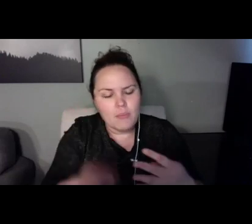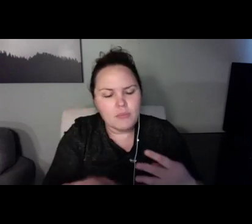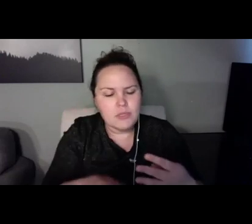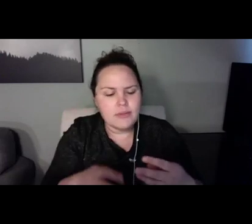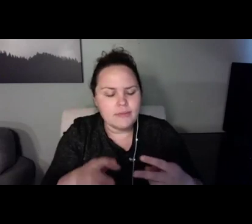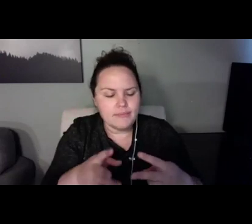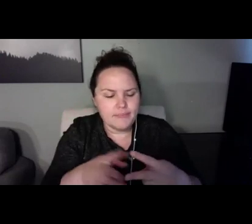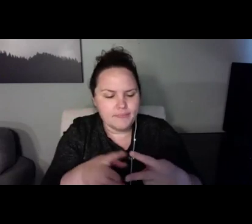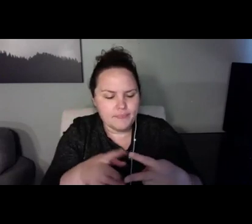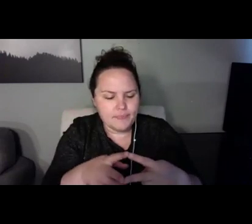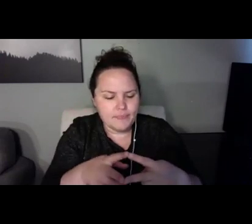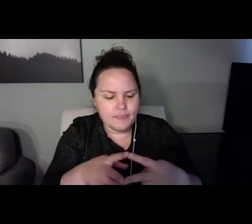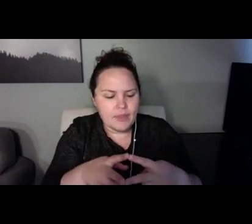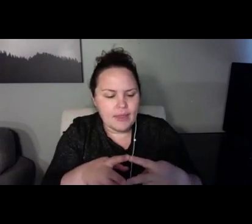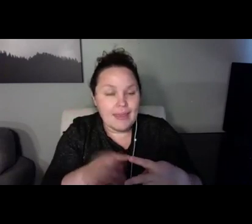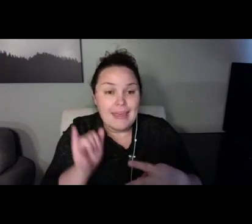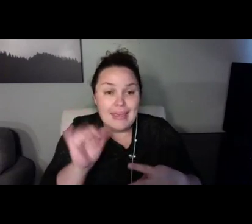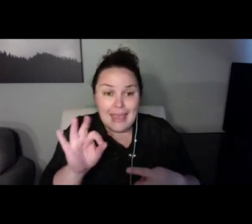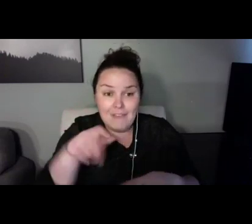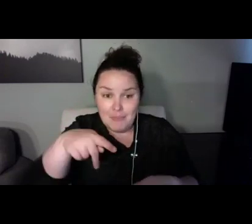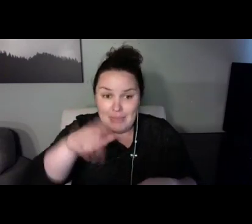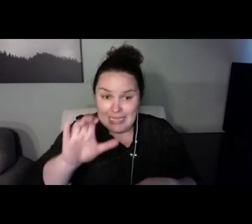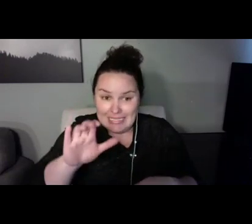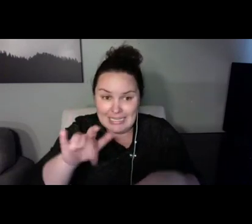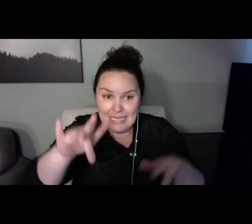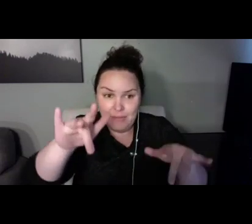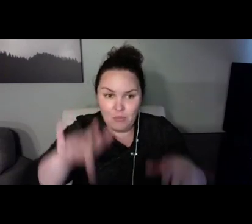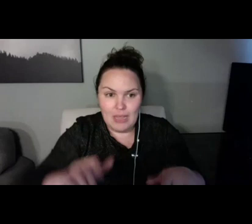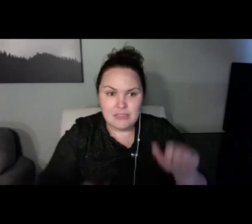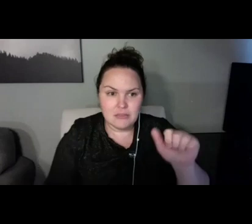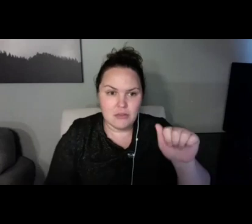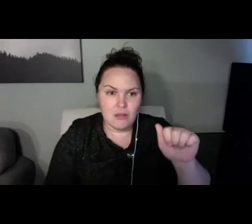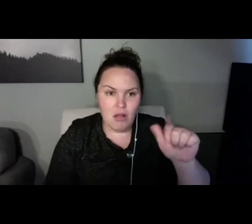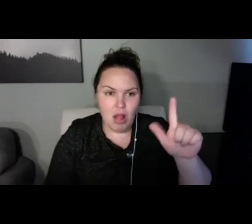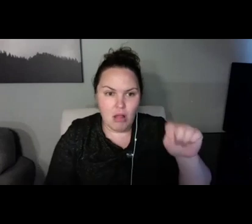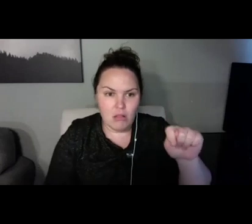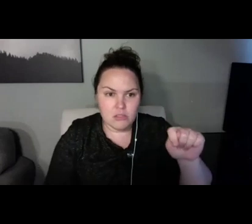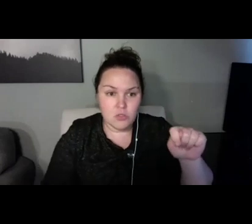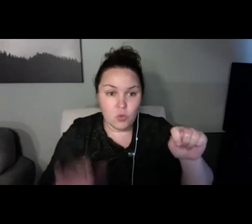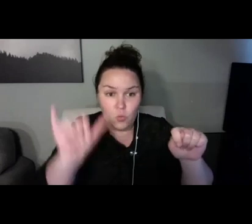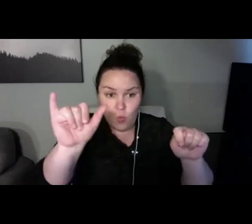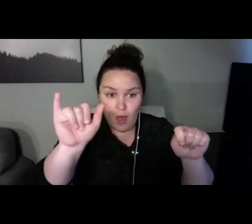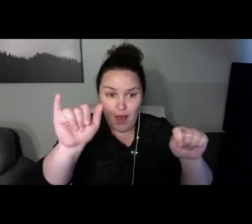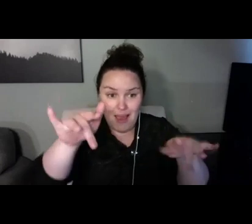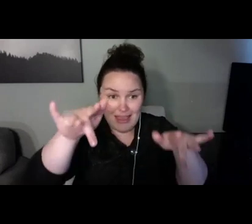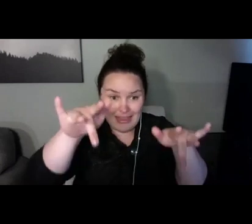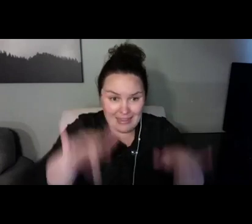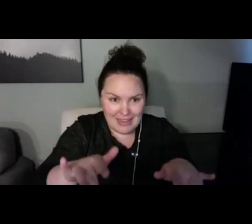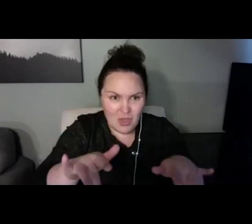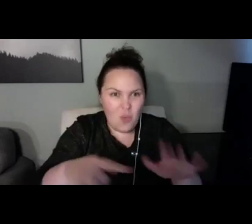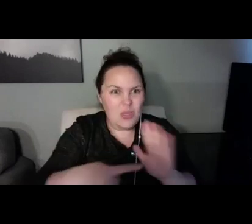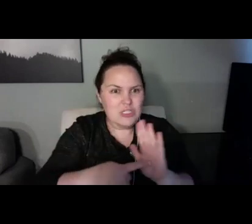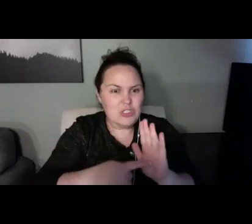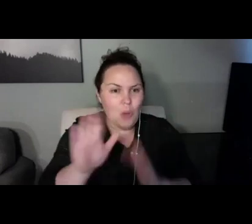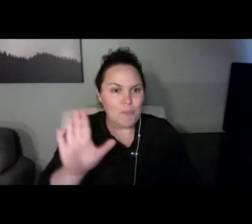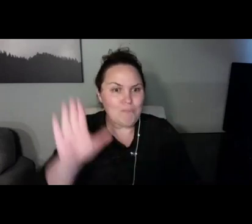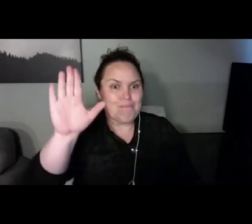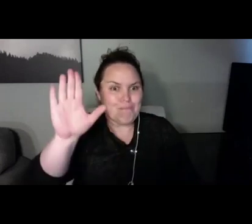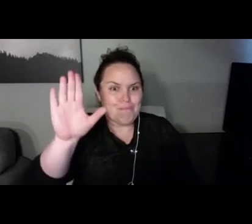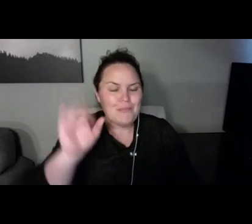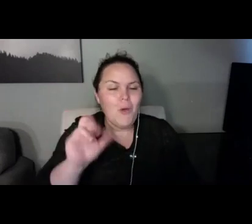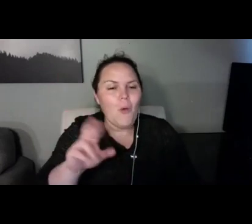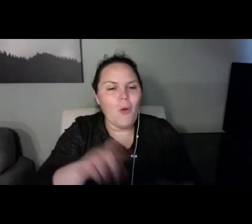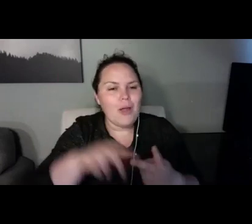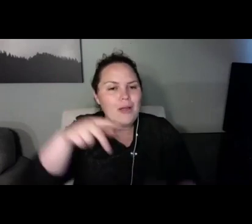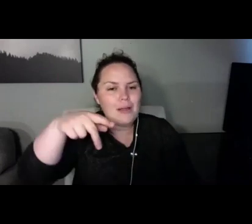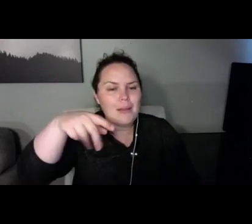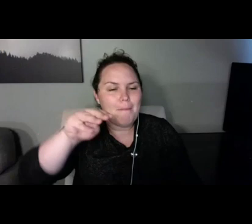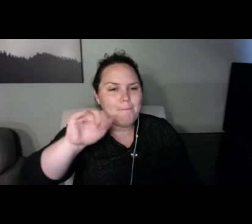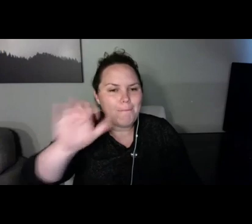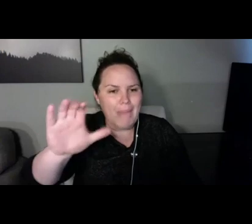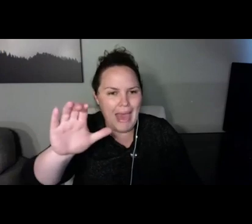alt Y as a shortcut key on a PC computer or you can use option Y on a Mac.